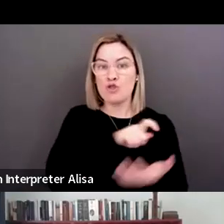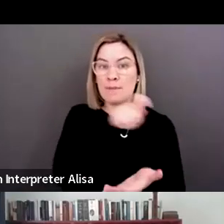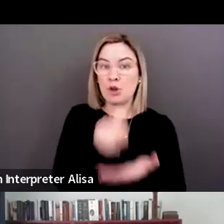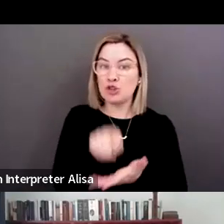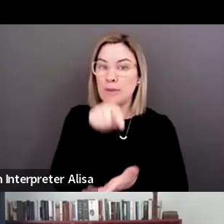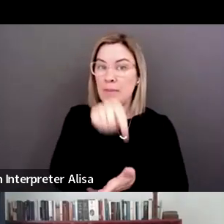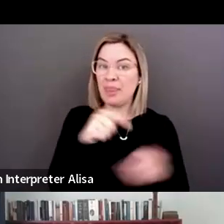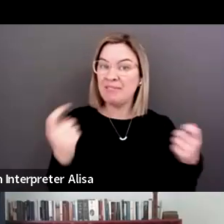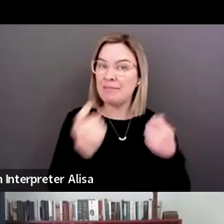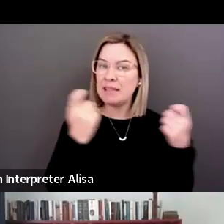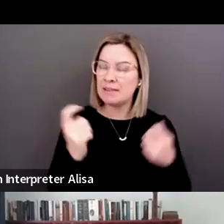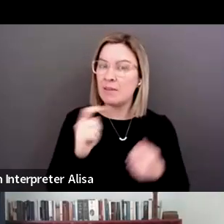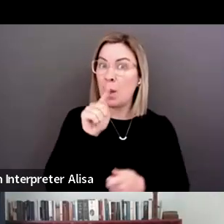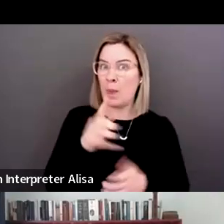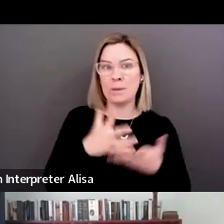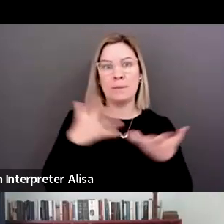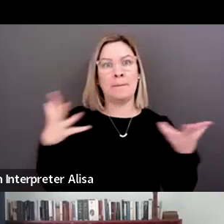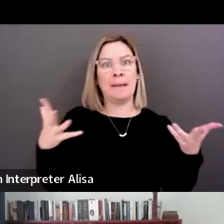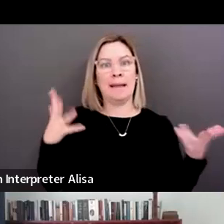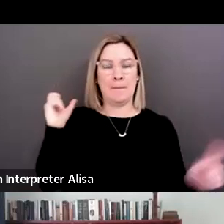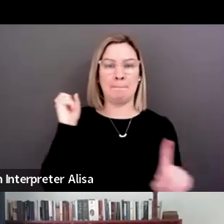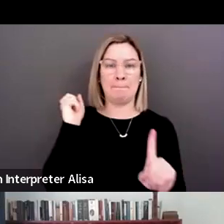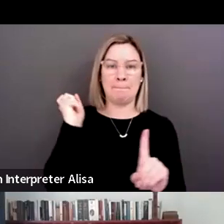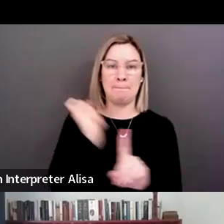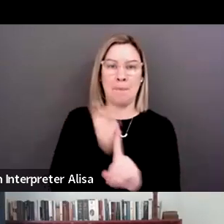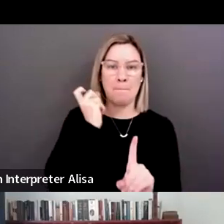The PM at the time, Turnbull, he accused us of vicious ingratitude. How